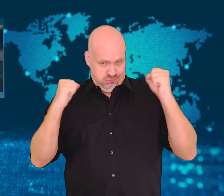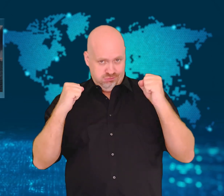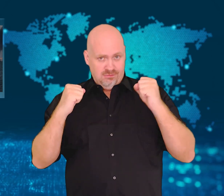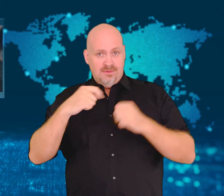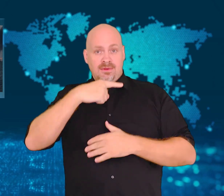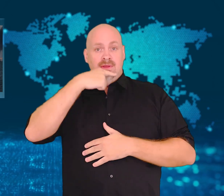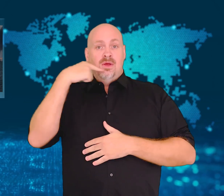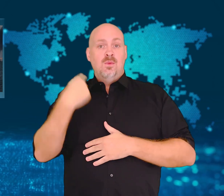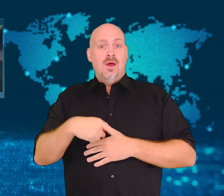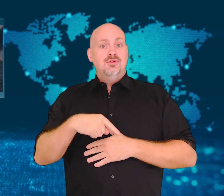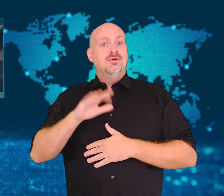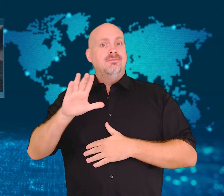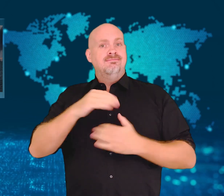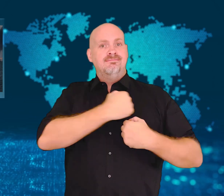the Russian military.